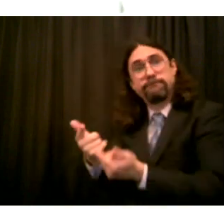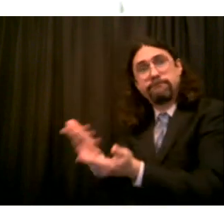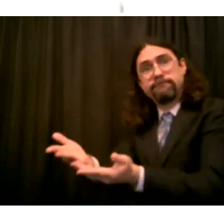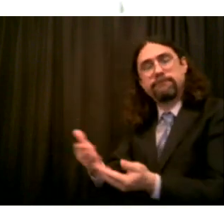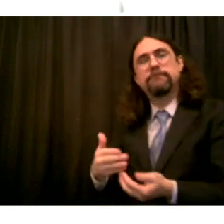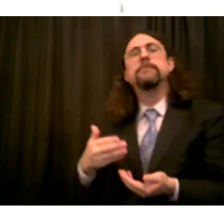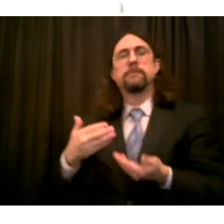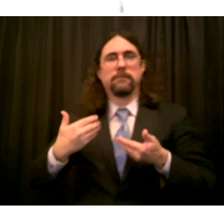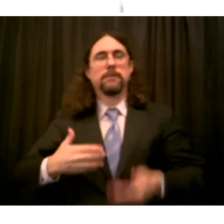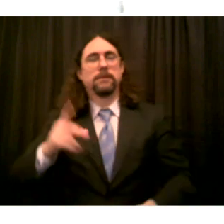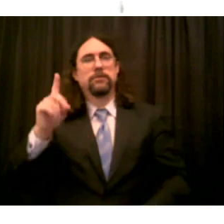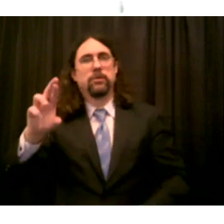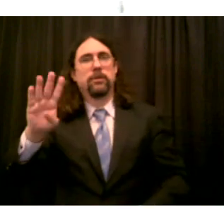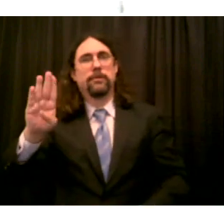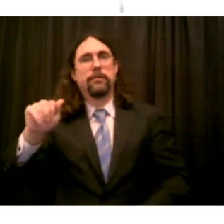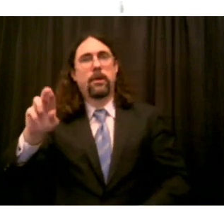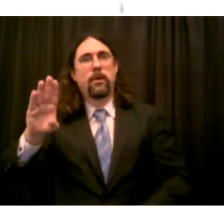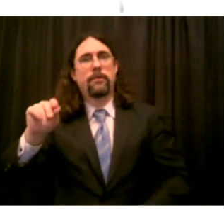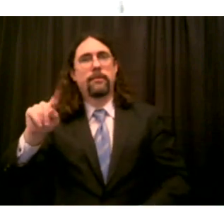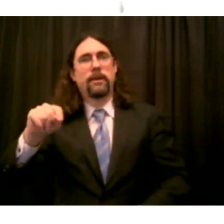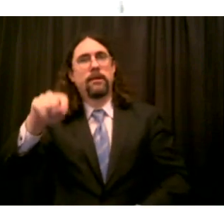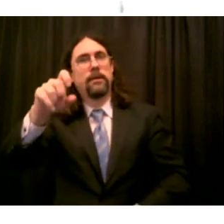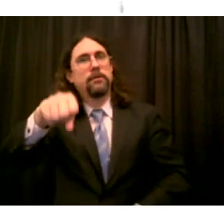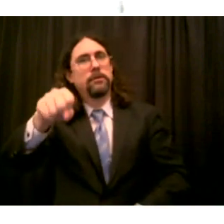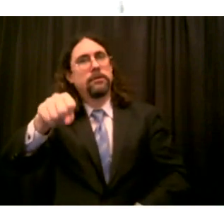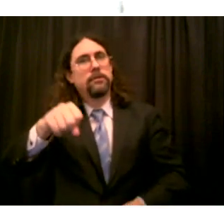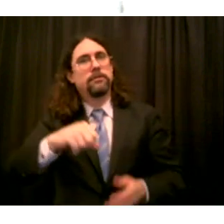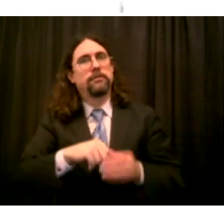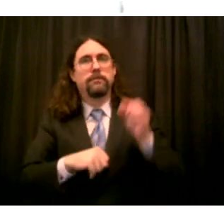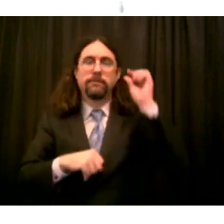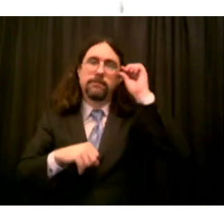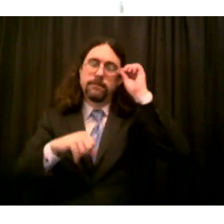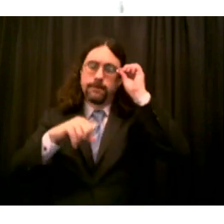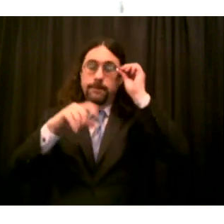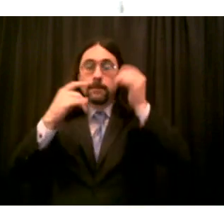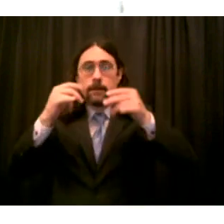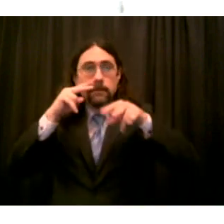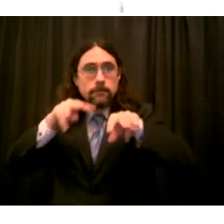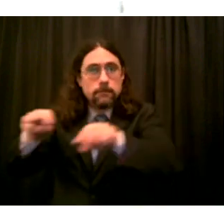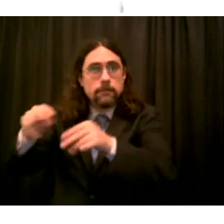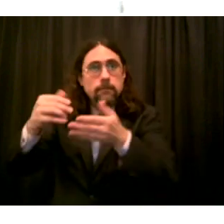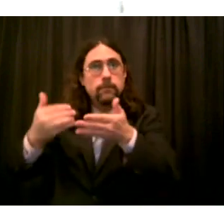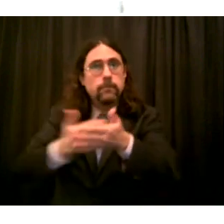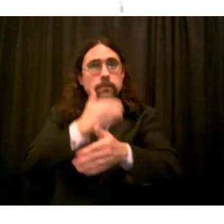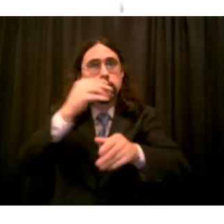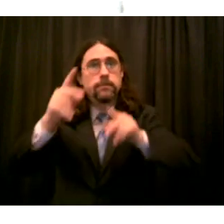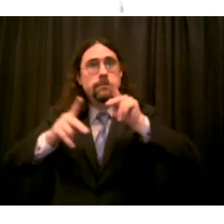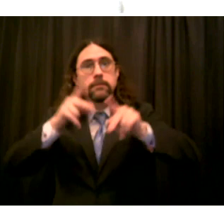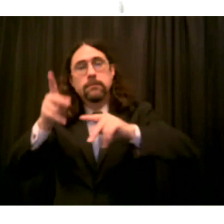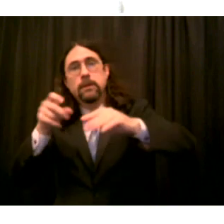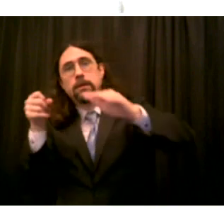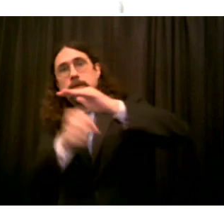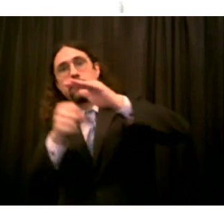DATA ON A REGULAR BASIS, AND WHAT WE'RE SEEING RECENTLY ISN'T PARTICULARLY